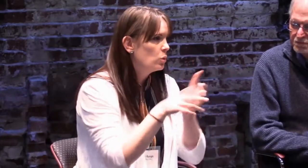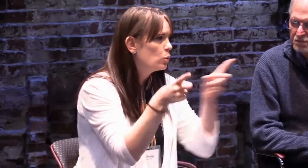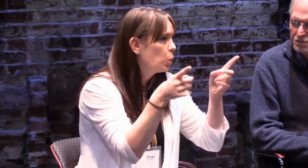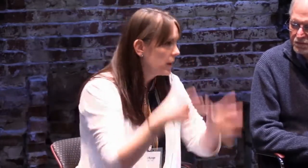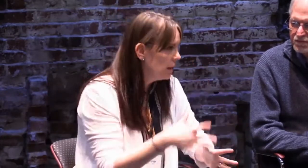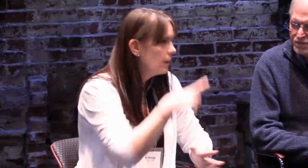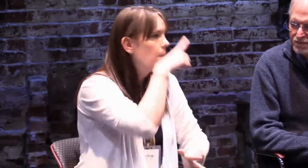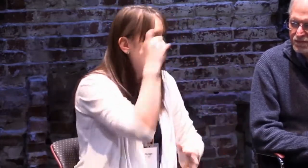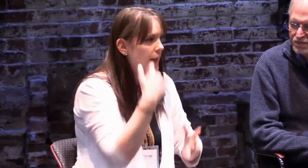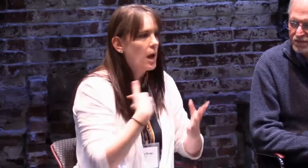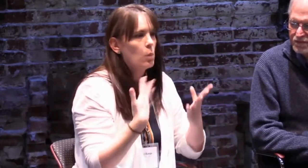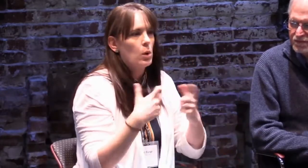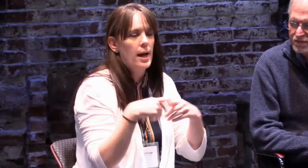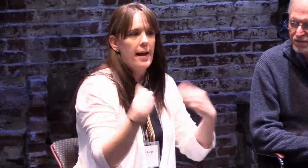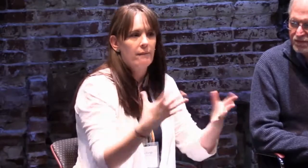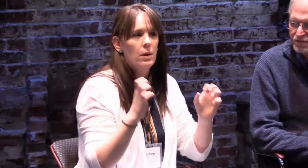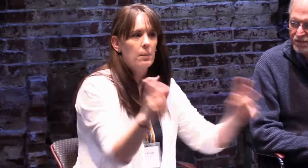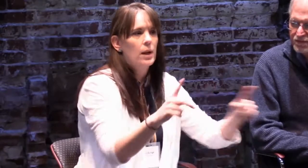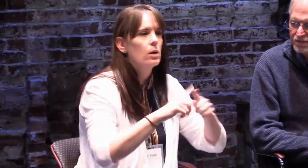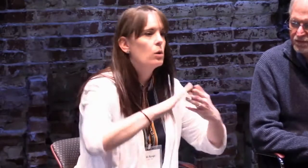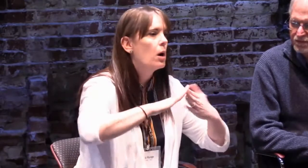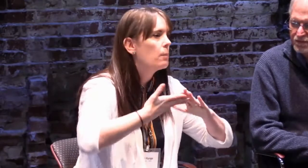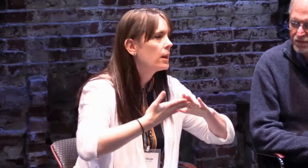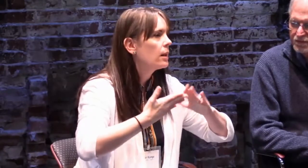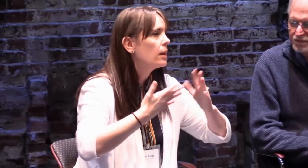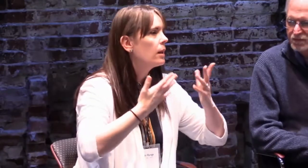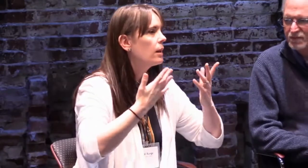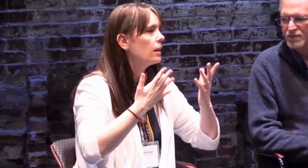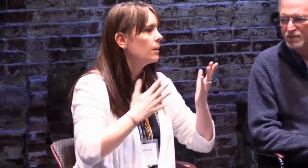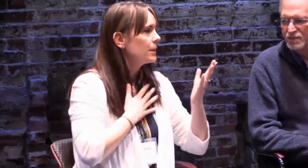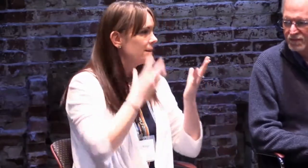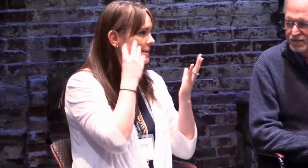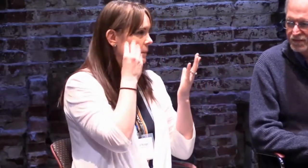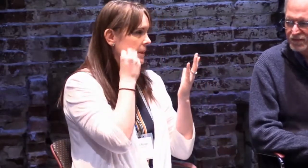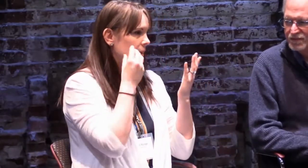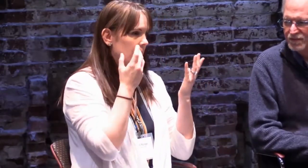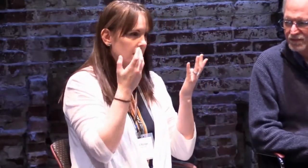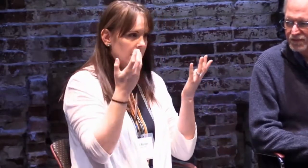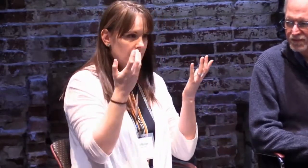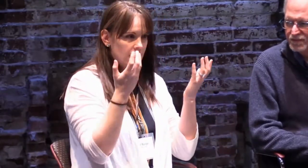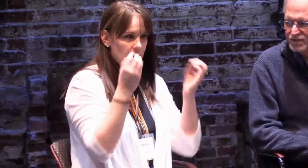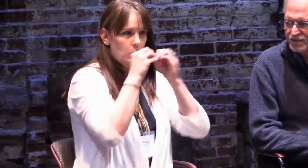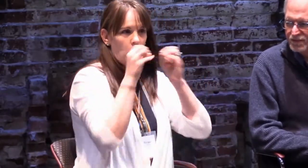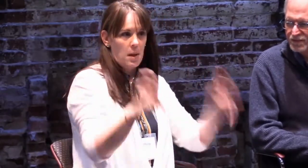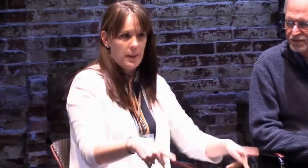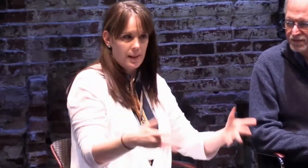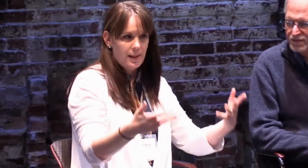I became the artist director of a program that was to give back to the community.